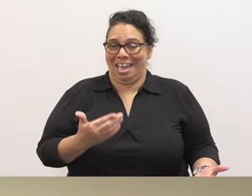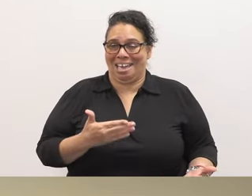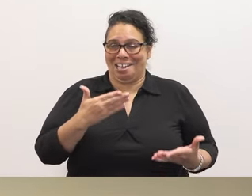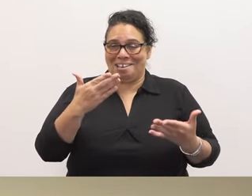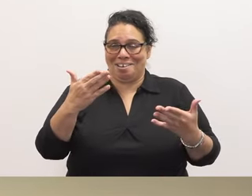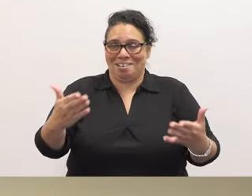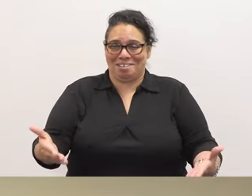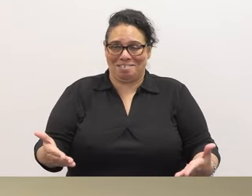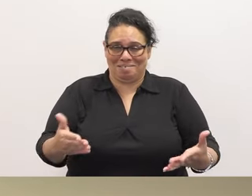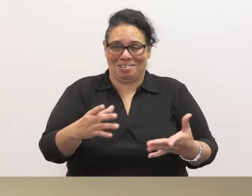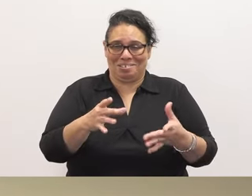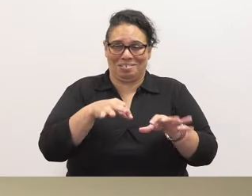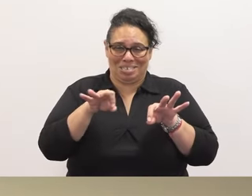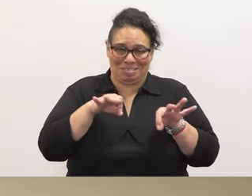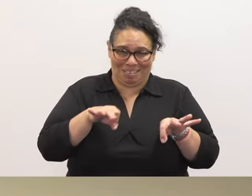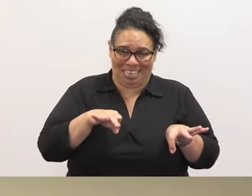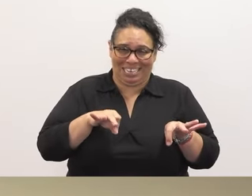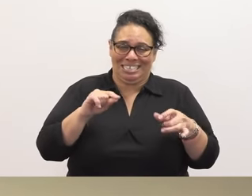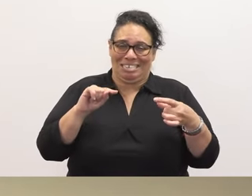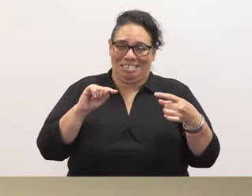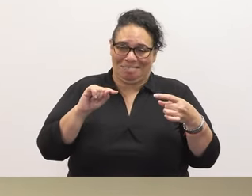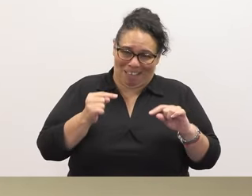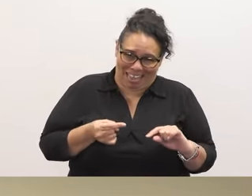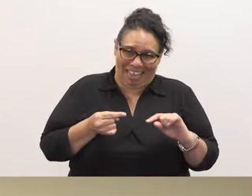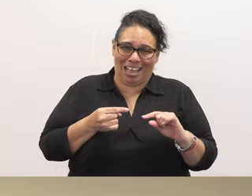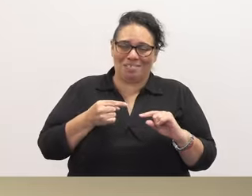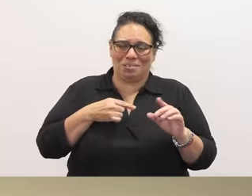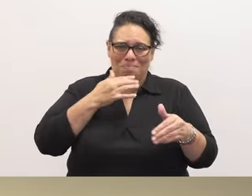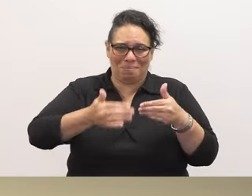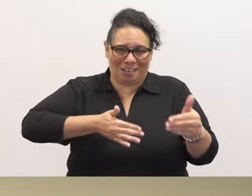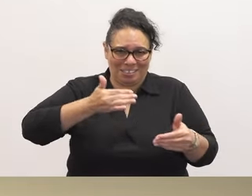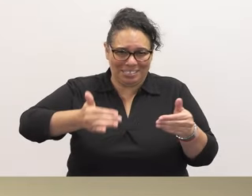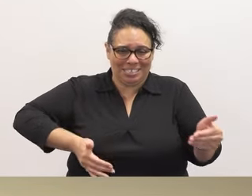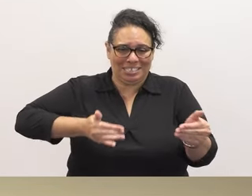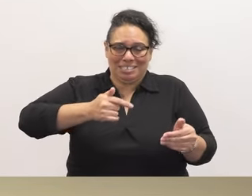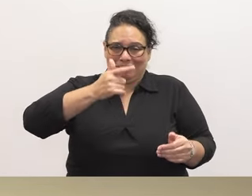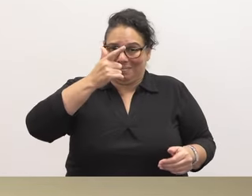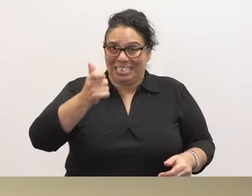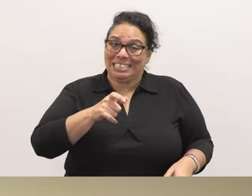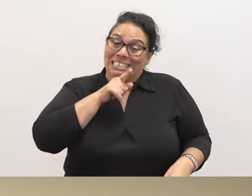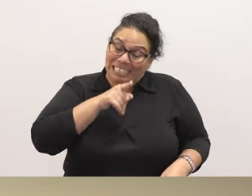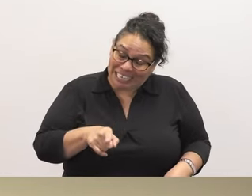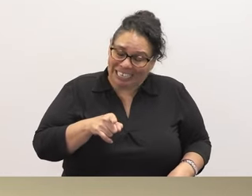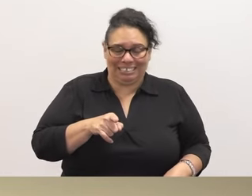around how painful this process would be. That's because it is, it's always, always painful